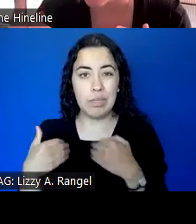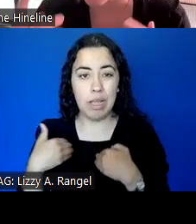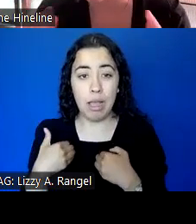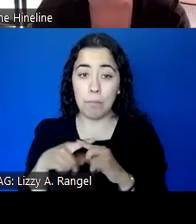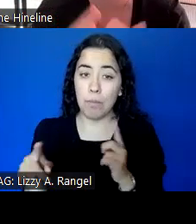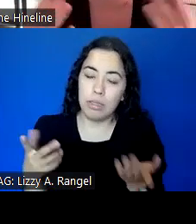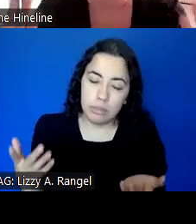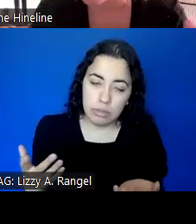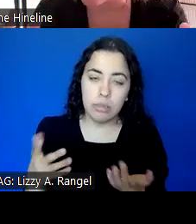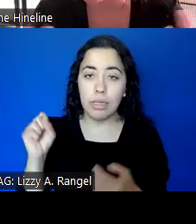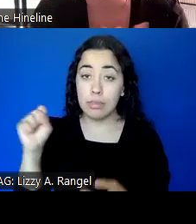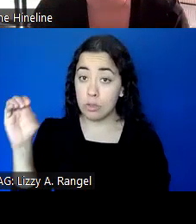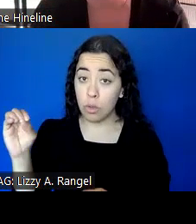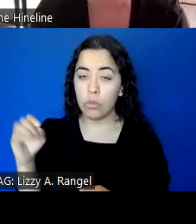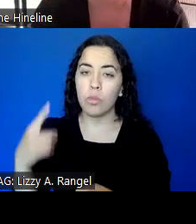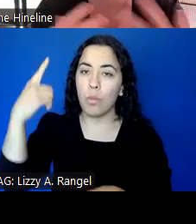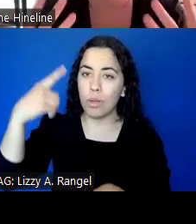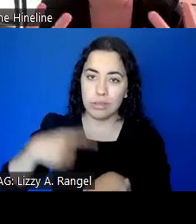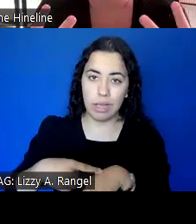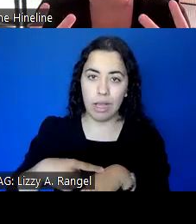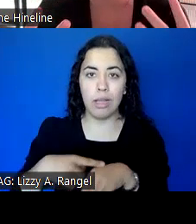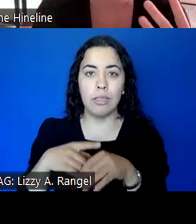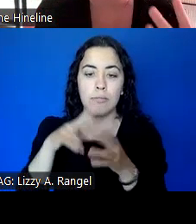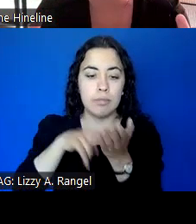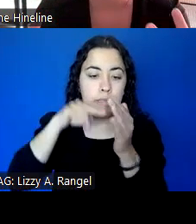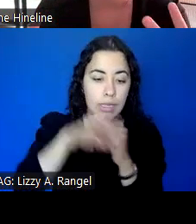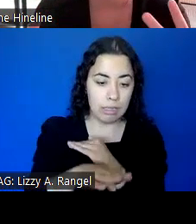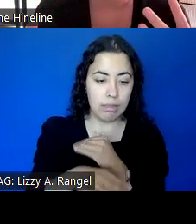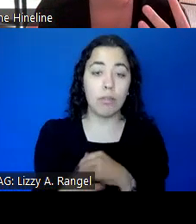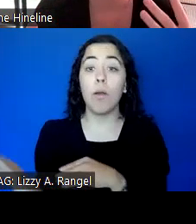visual, or cognitive differences. And then we have Single Sign on. We see